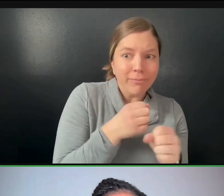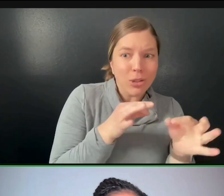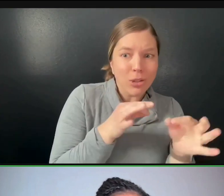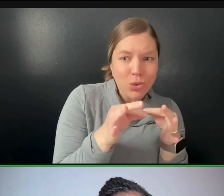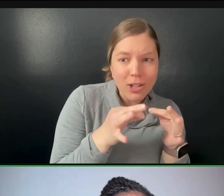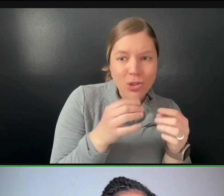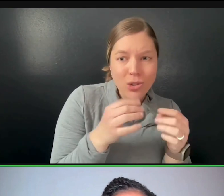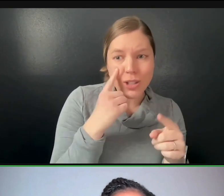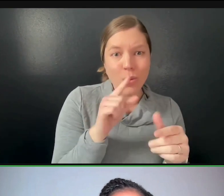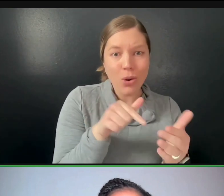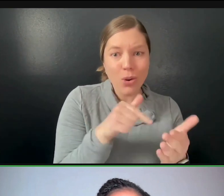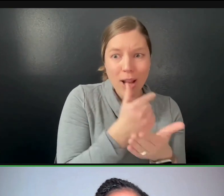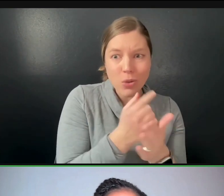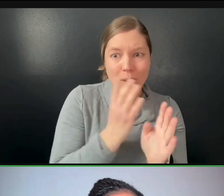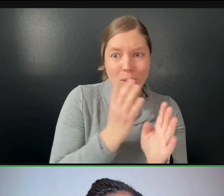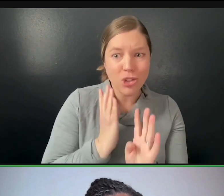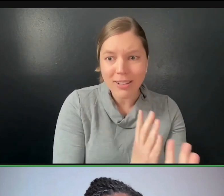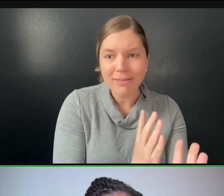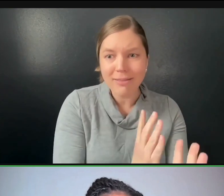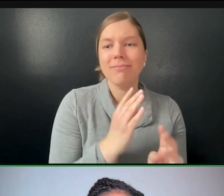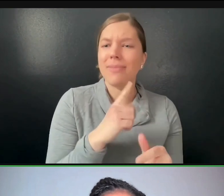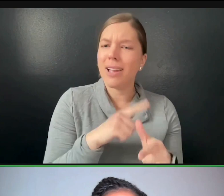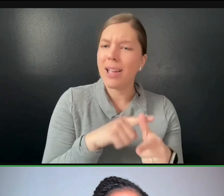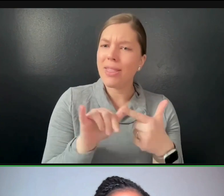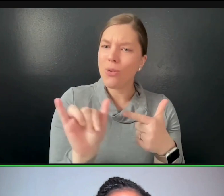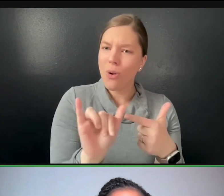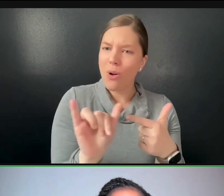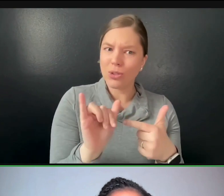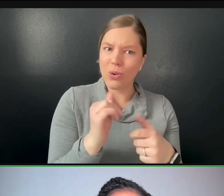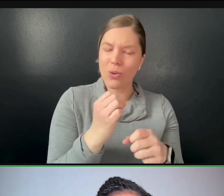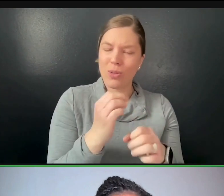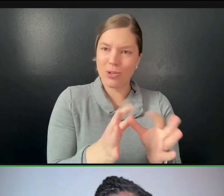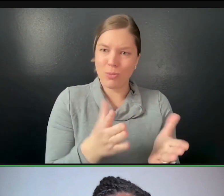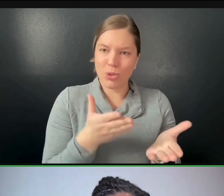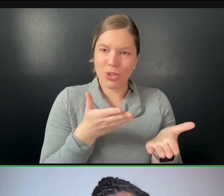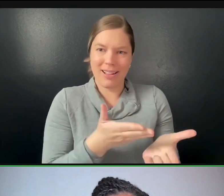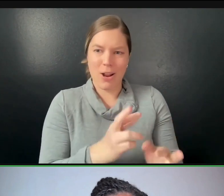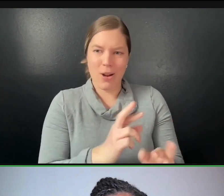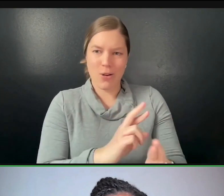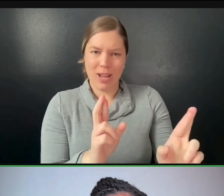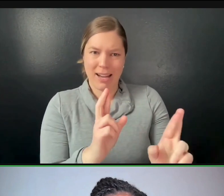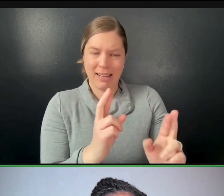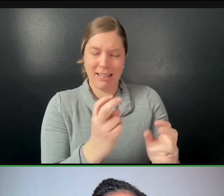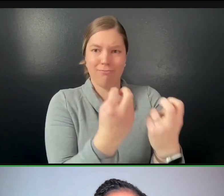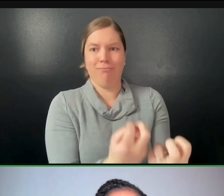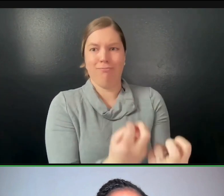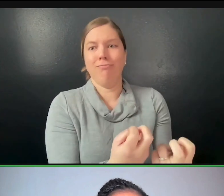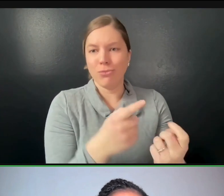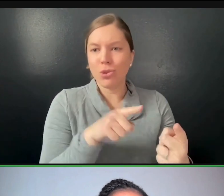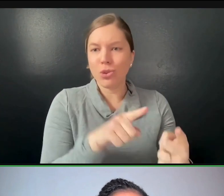to interact with other students to get directions or how they're going to march in, for example.